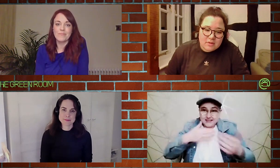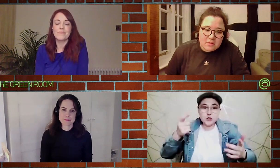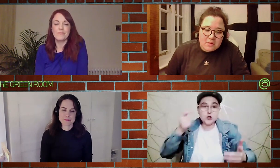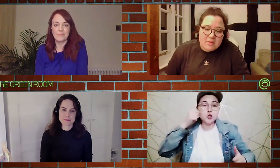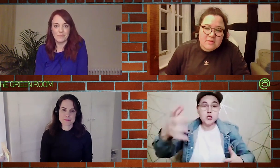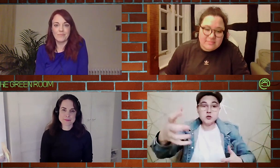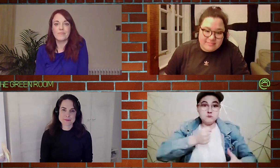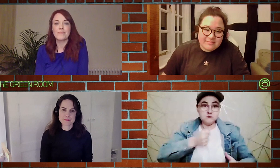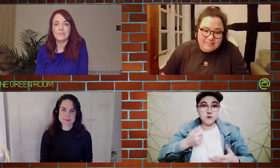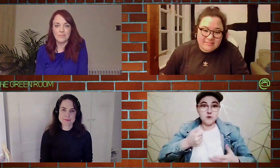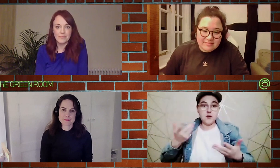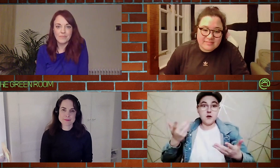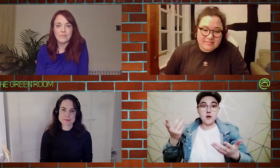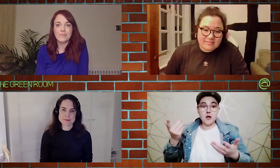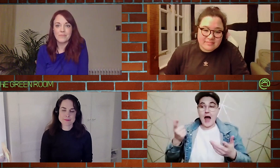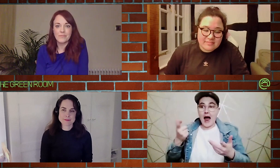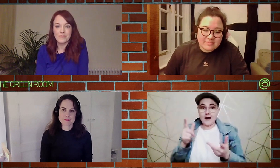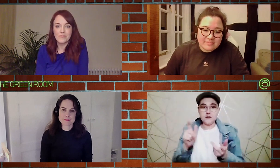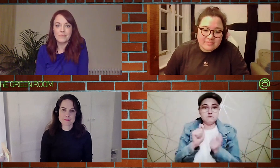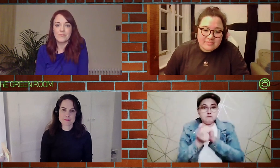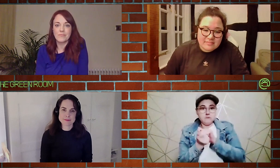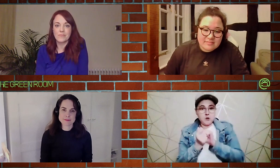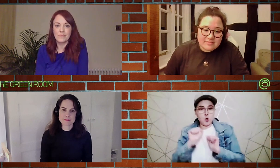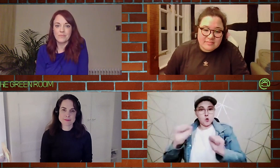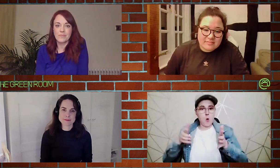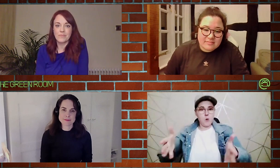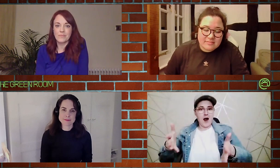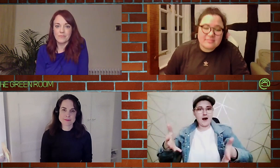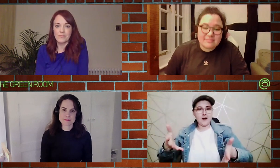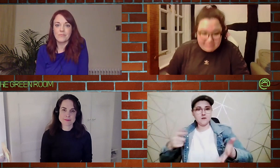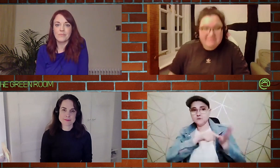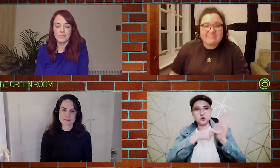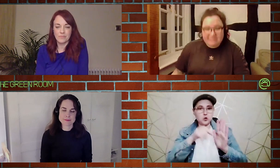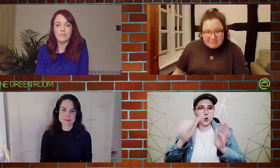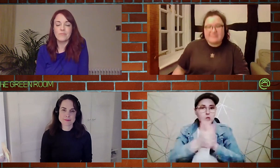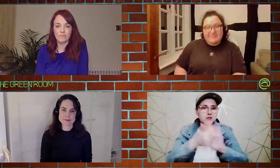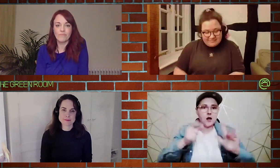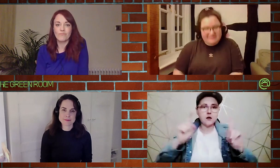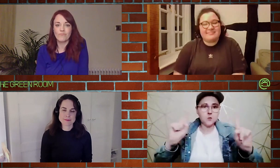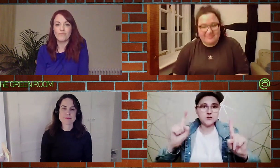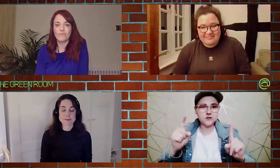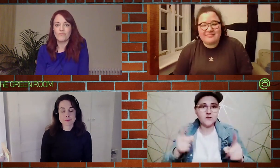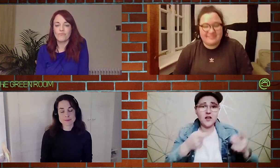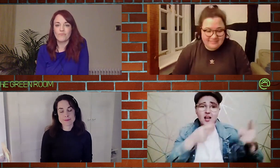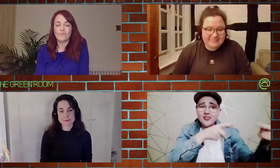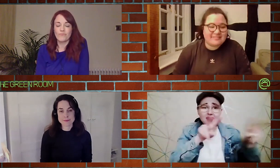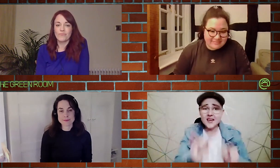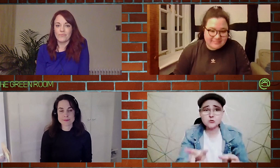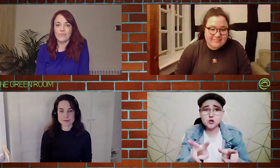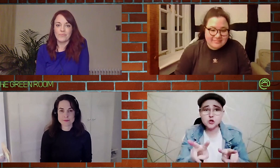whether you are male or female, or how you identify. You can play males or females or any other role.